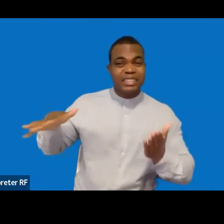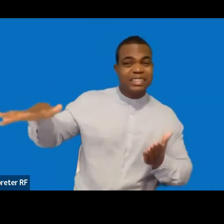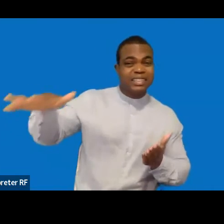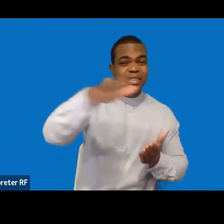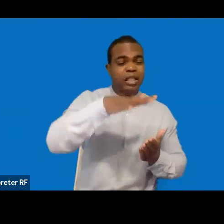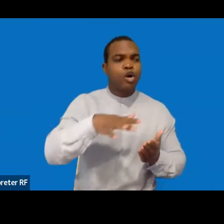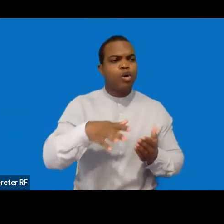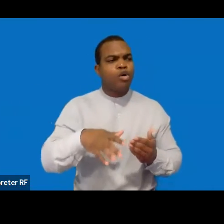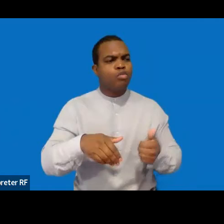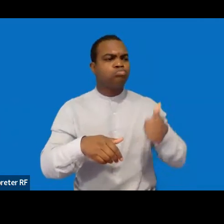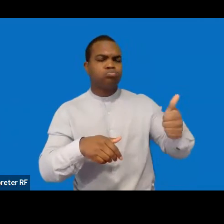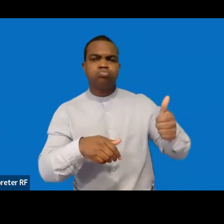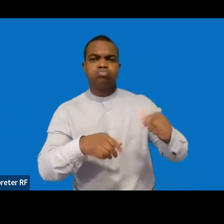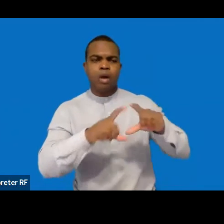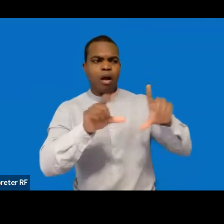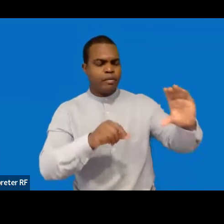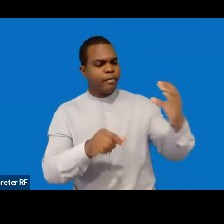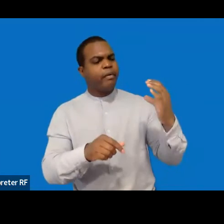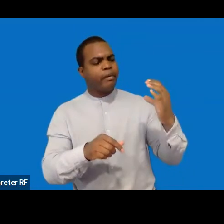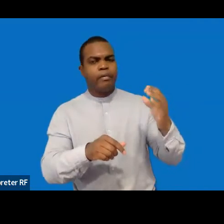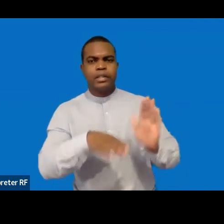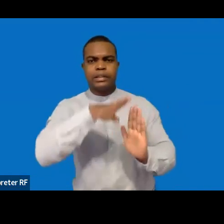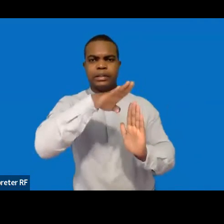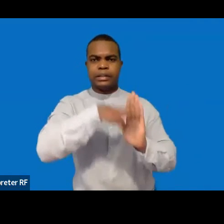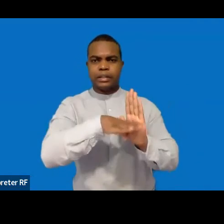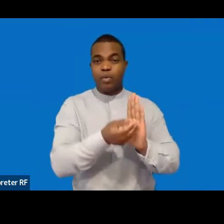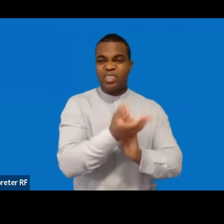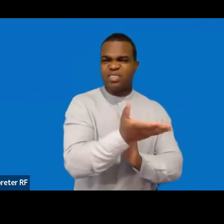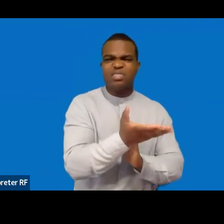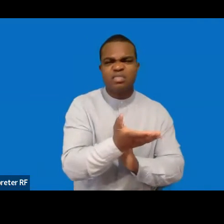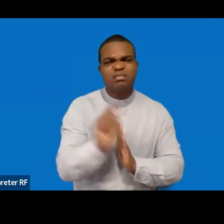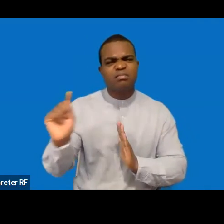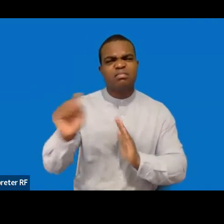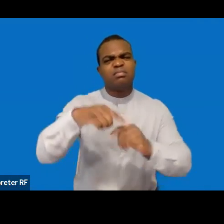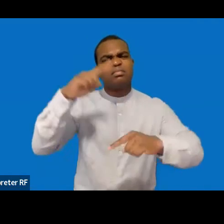The pilot project was in 8 countries and it was implemented differently